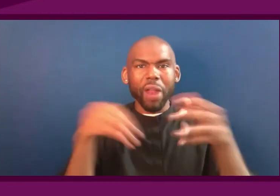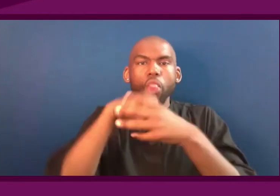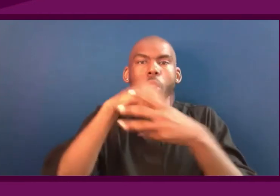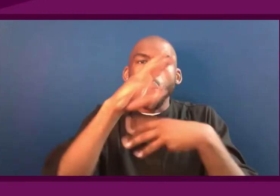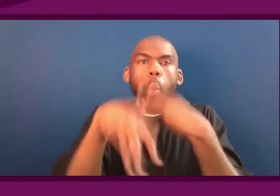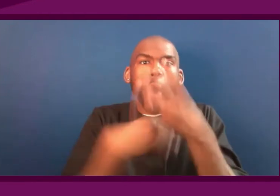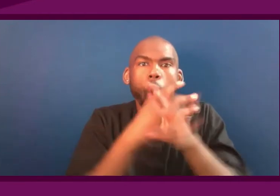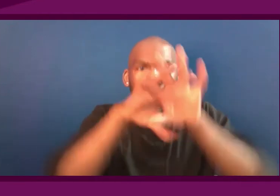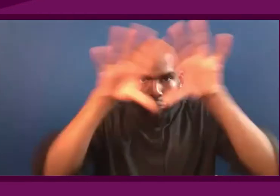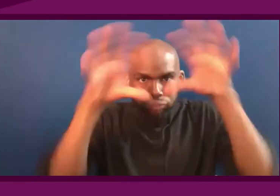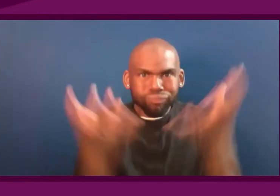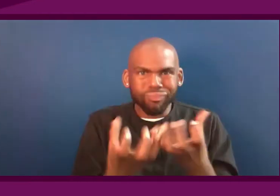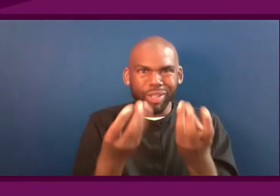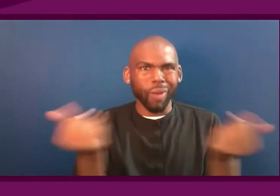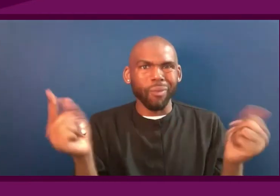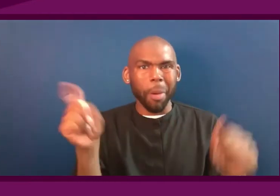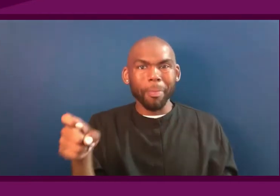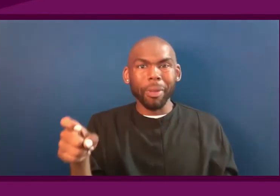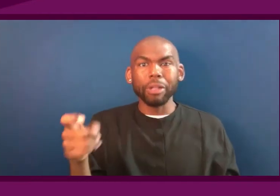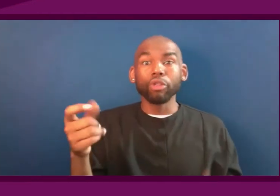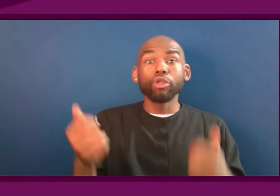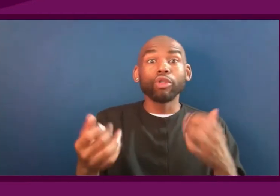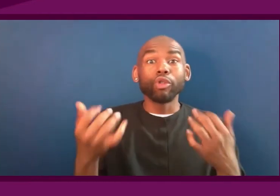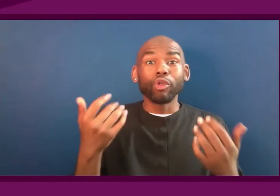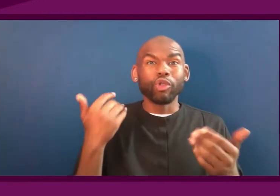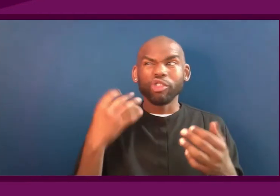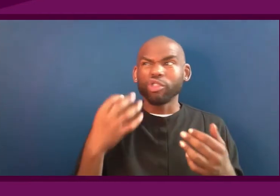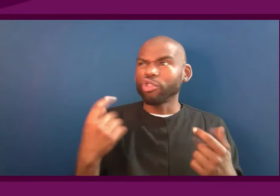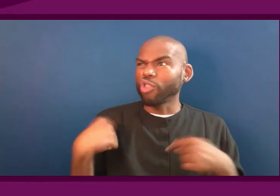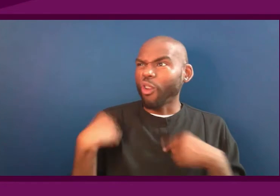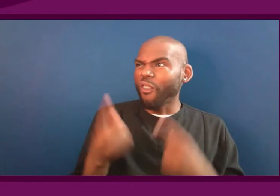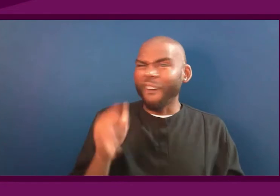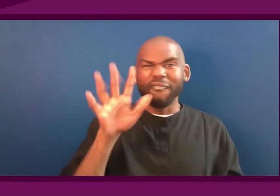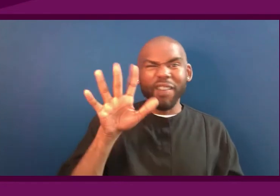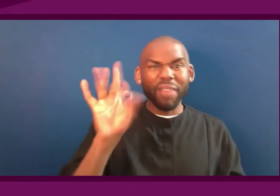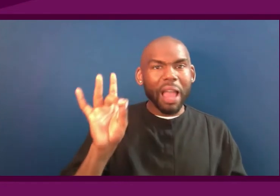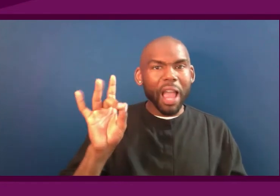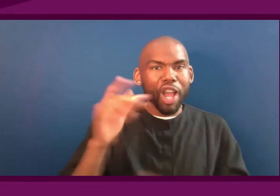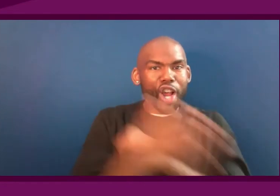I am a person with disabilities but you wouldn't know it by looking at me if you could see.